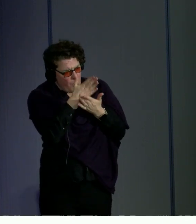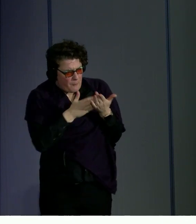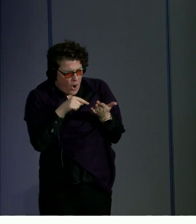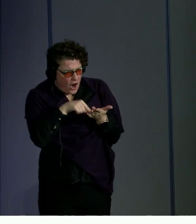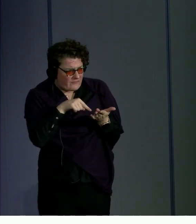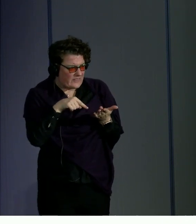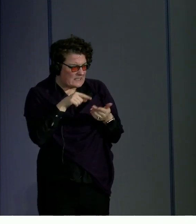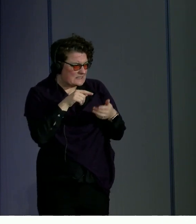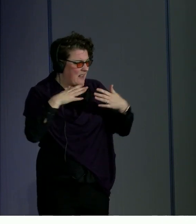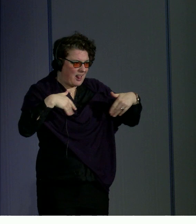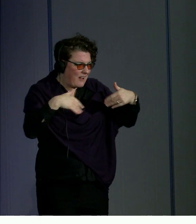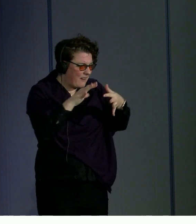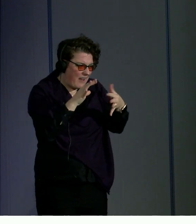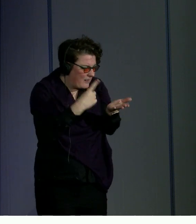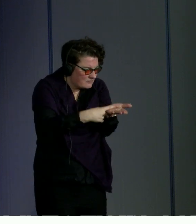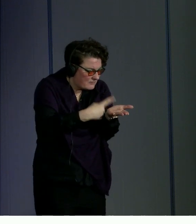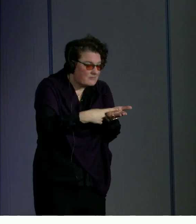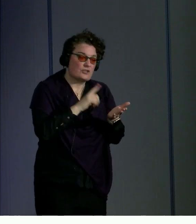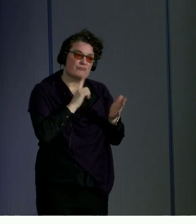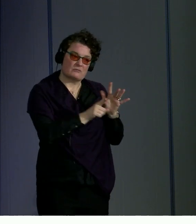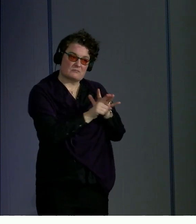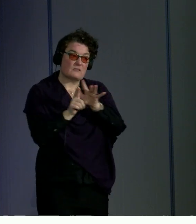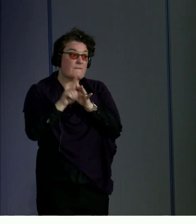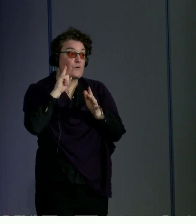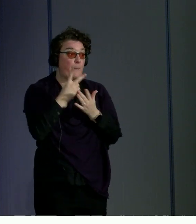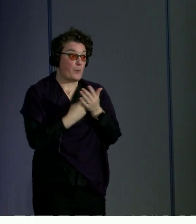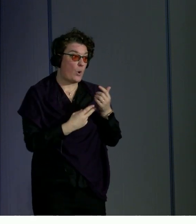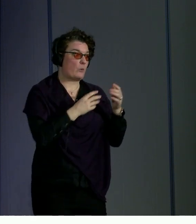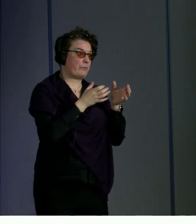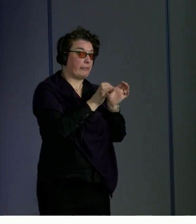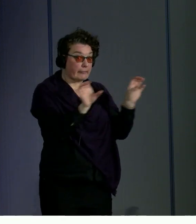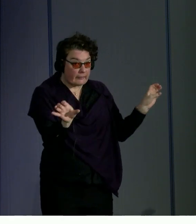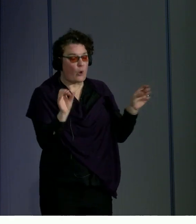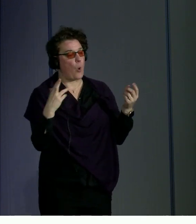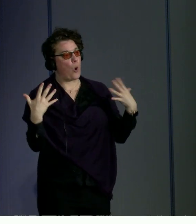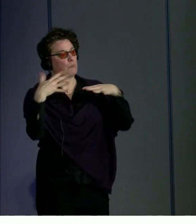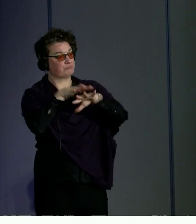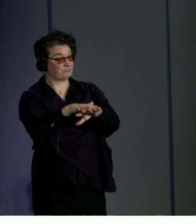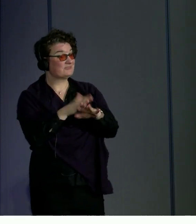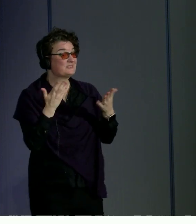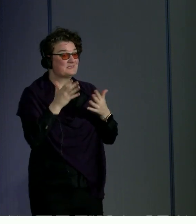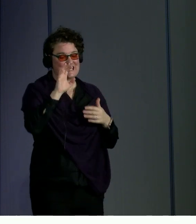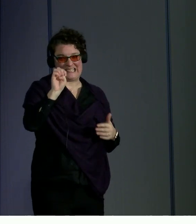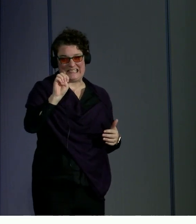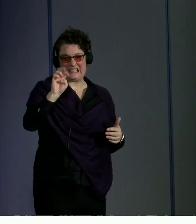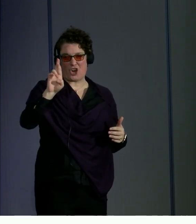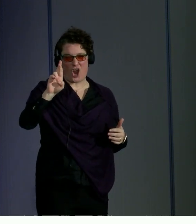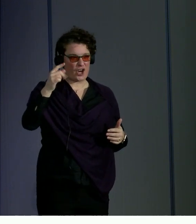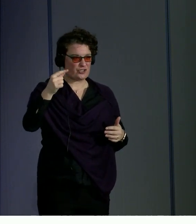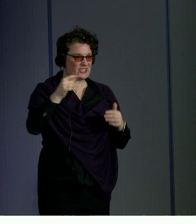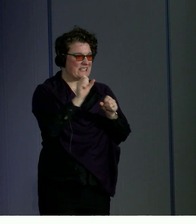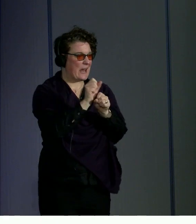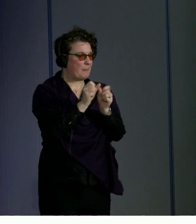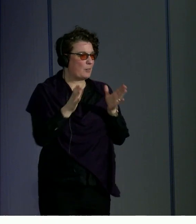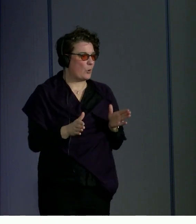and it's seen in both scenarios. That's the employee resource group, or ERG. Just quickly,